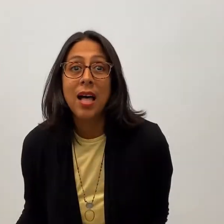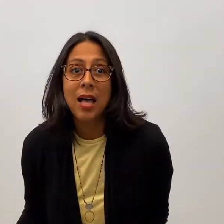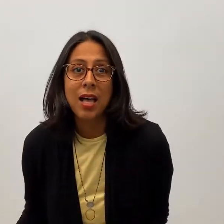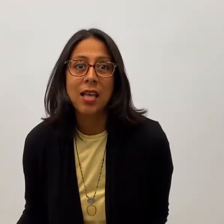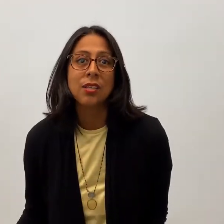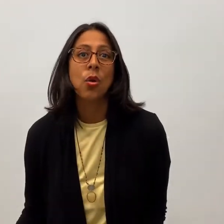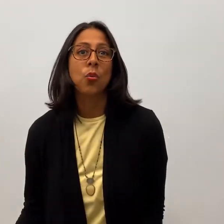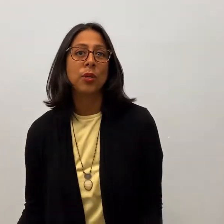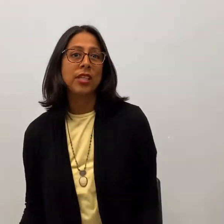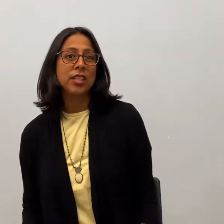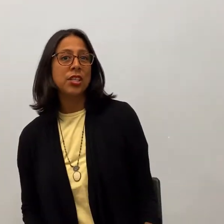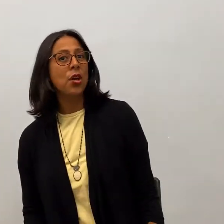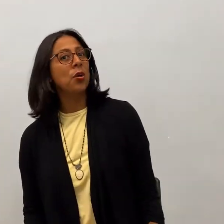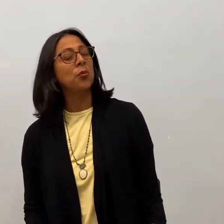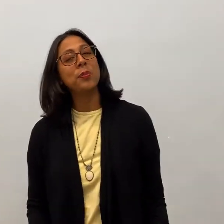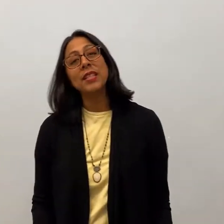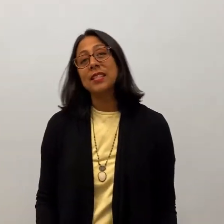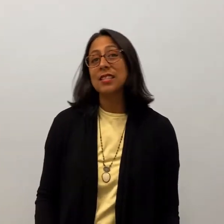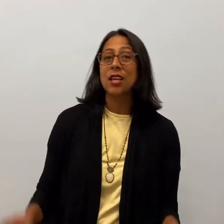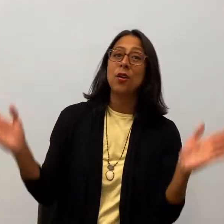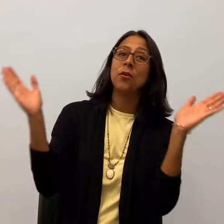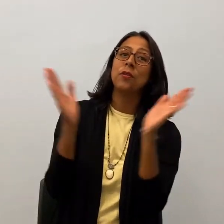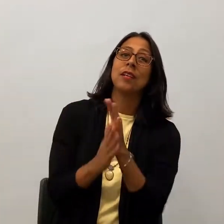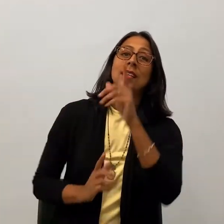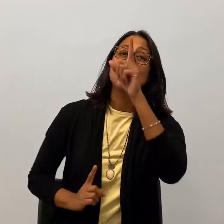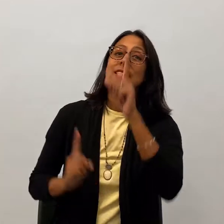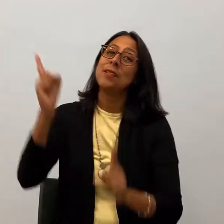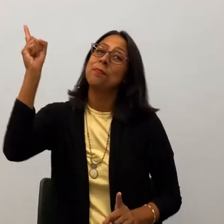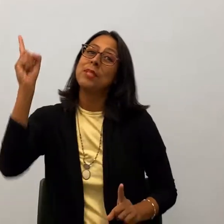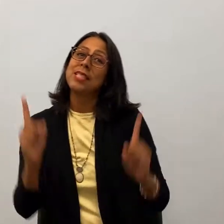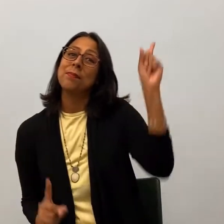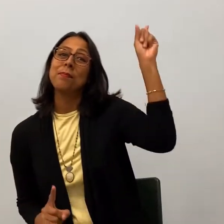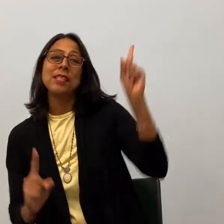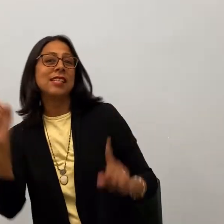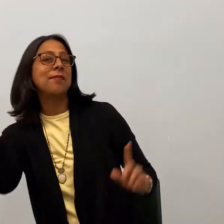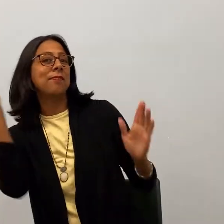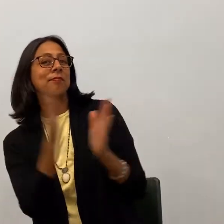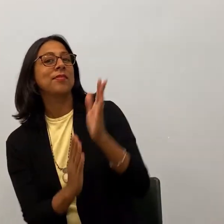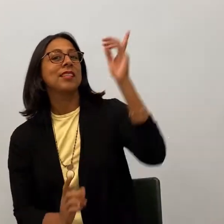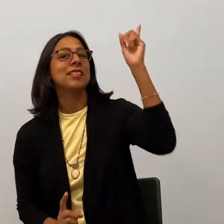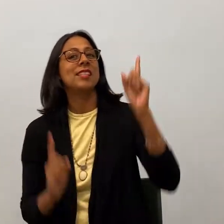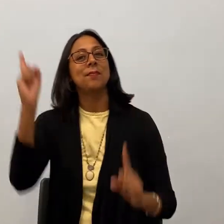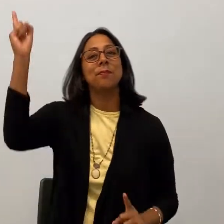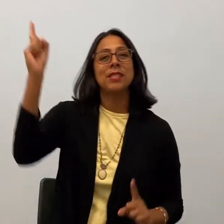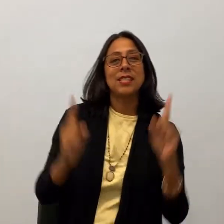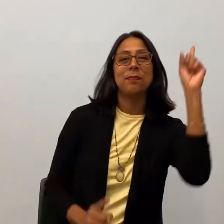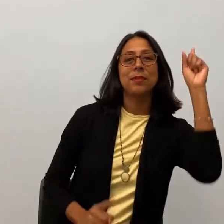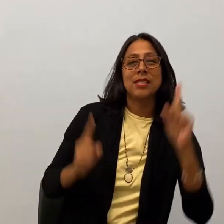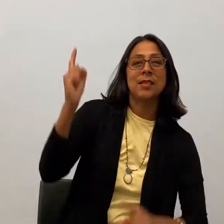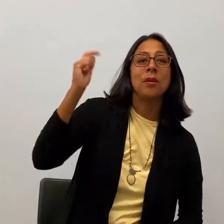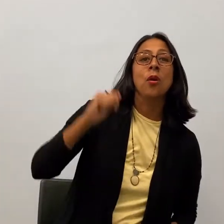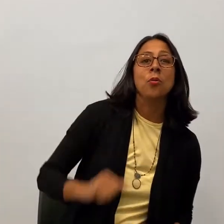But... We know bees go [clap] zippy zippy zip [clap] Zippy zippy zippy zip